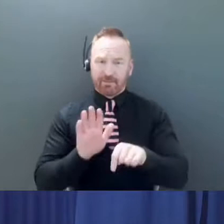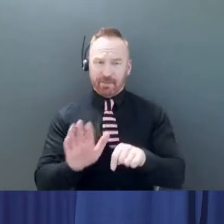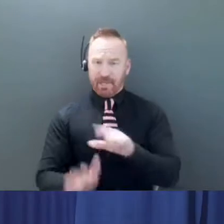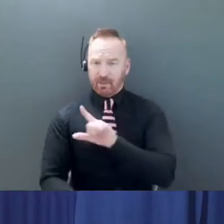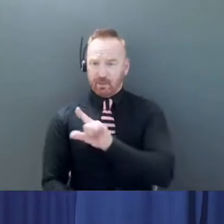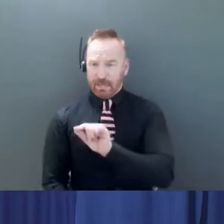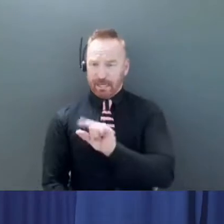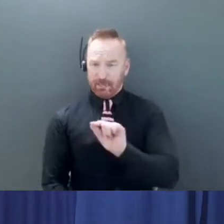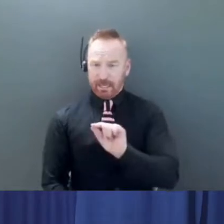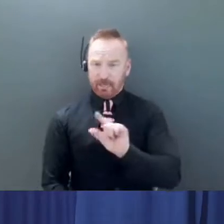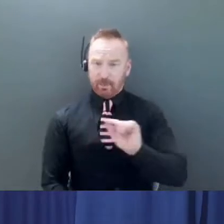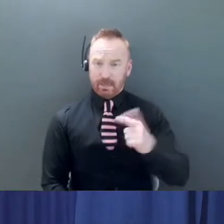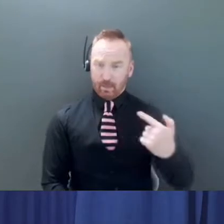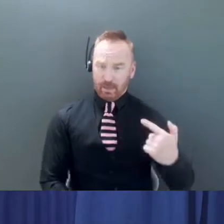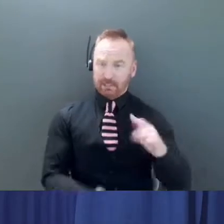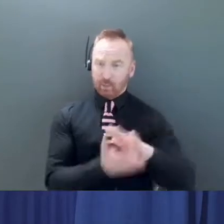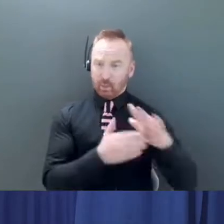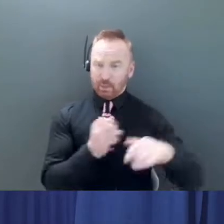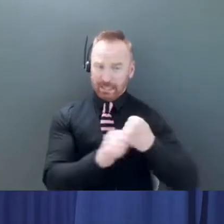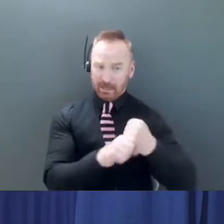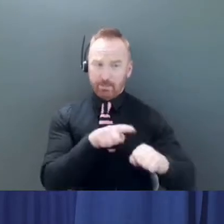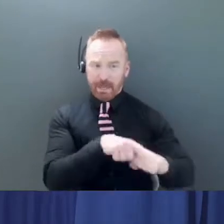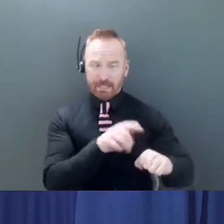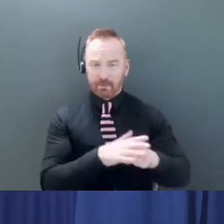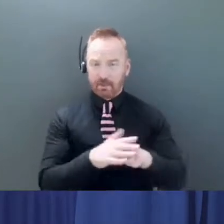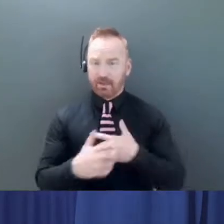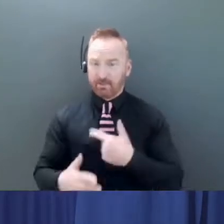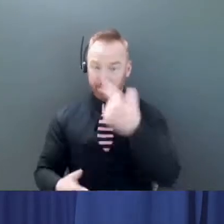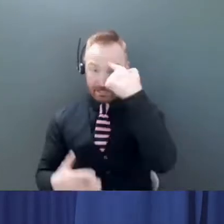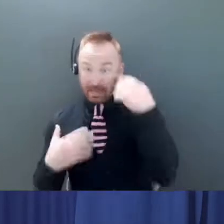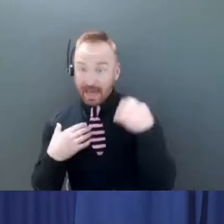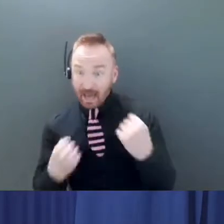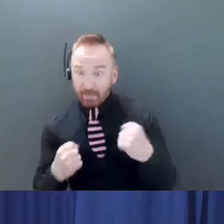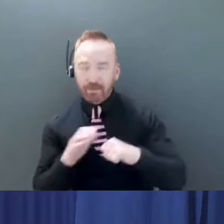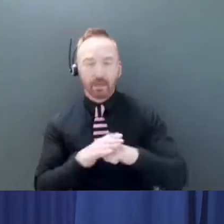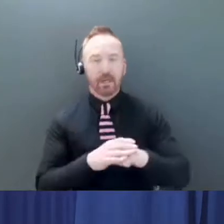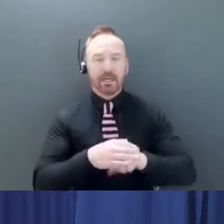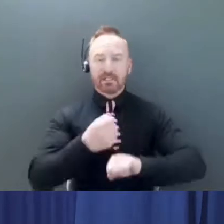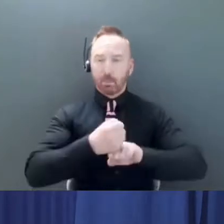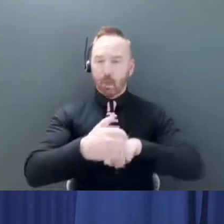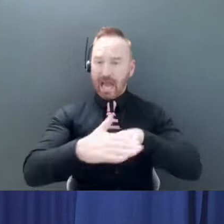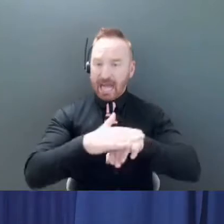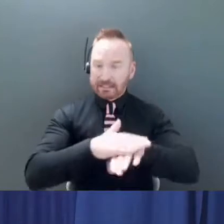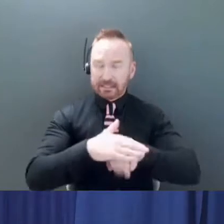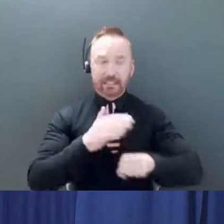potential lost learning. This feedback will help us